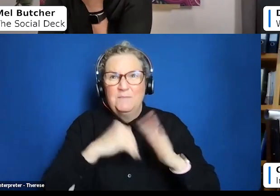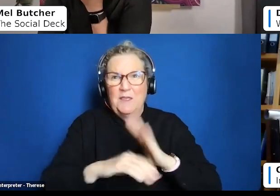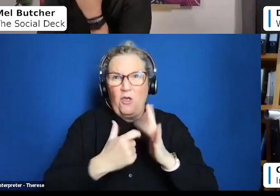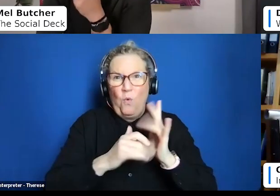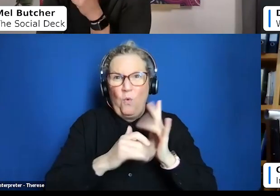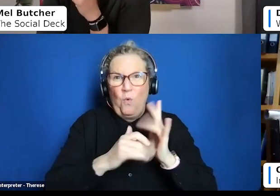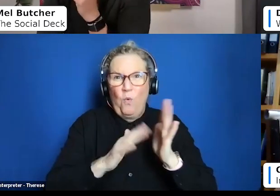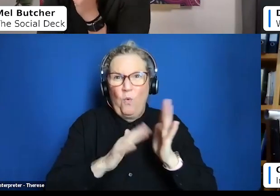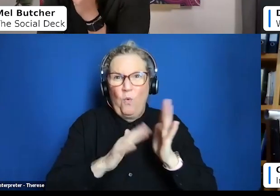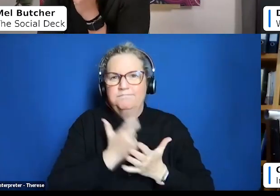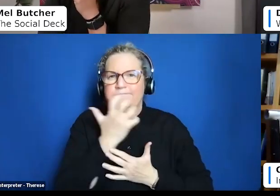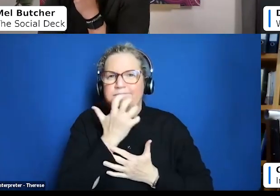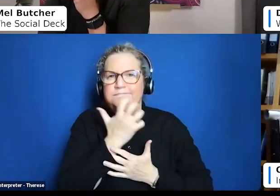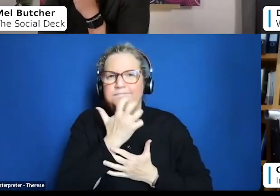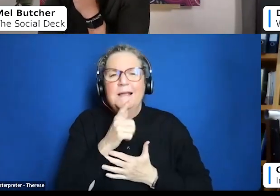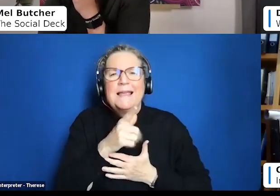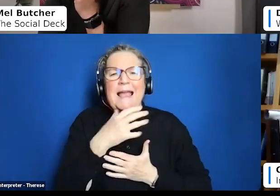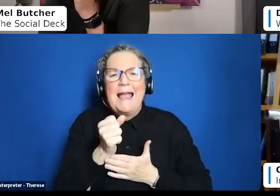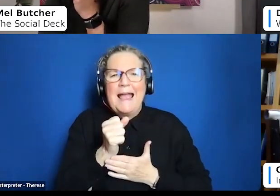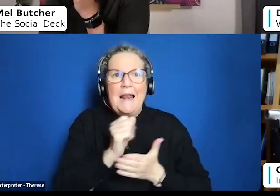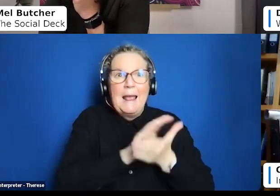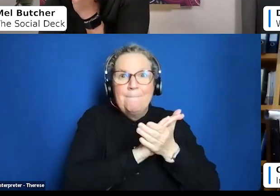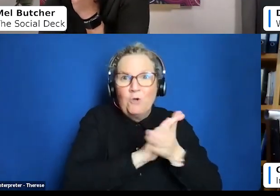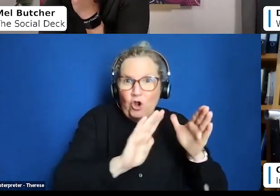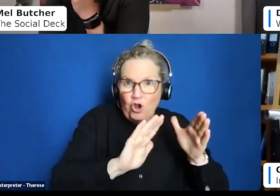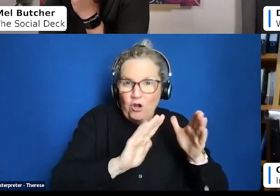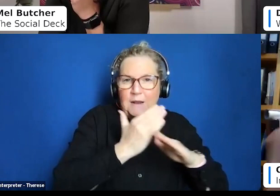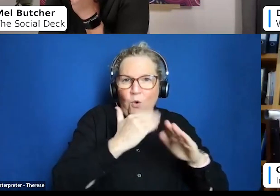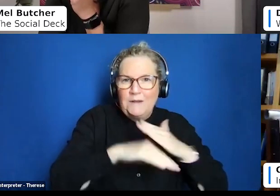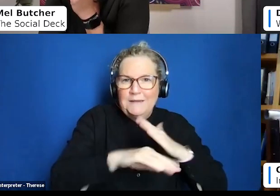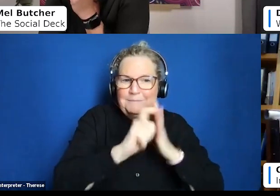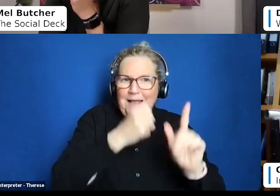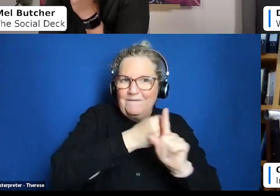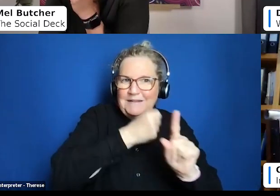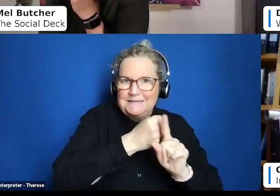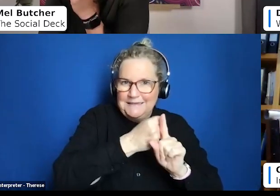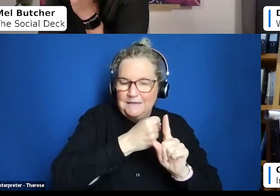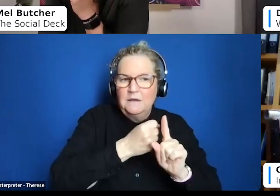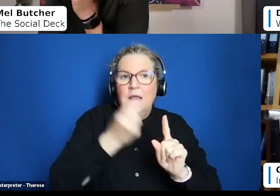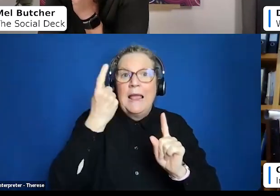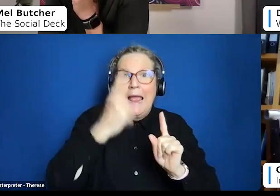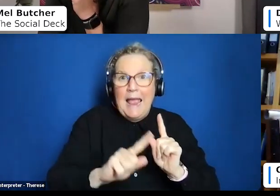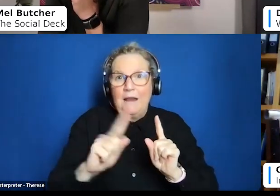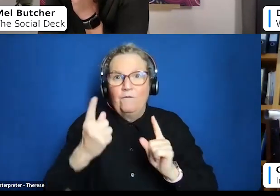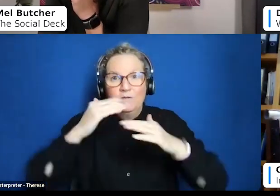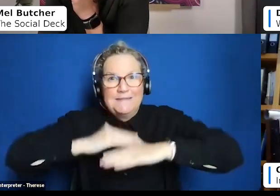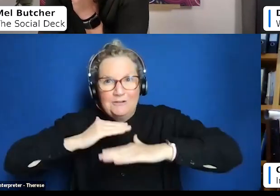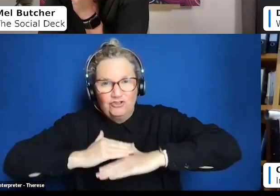had that combination of the expertise that he's worked in, disability advocacy and in the First Nations, you know, all on the Closing the Gap